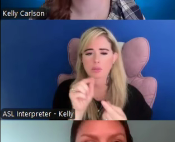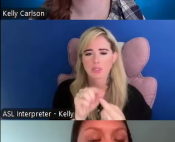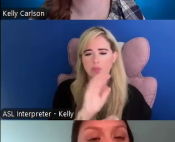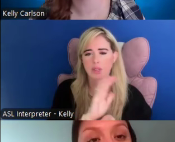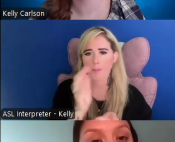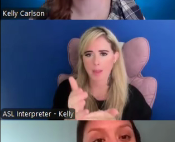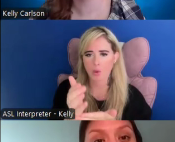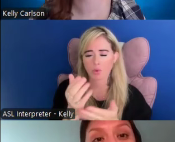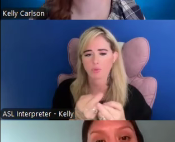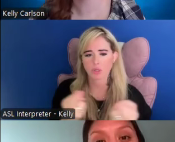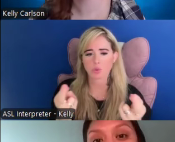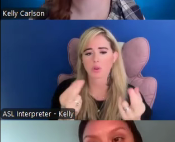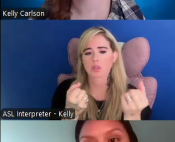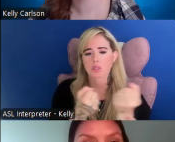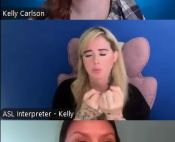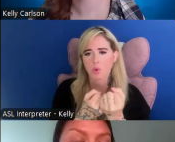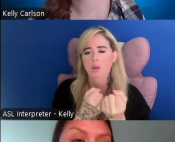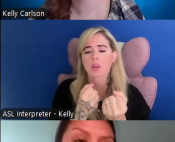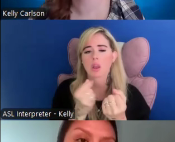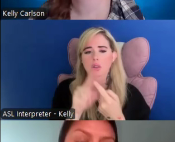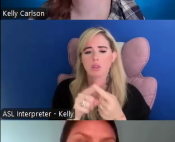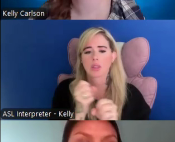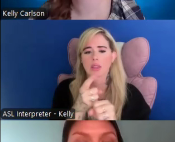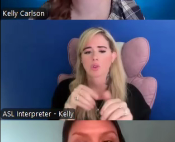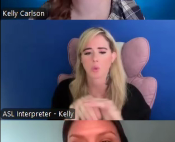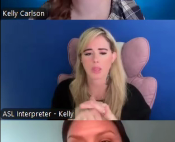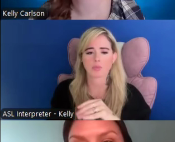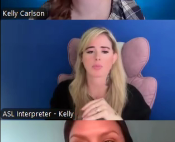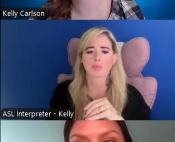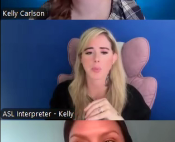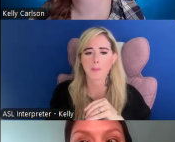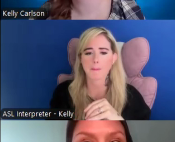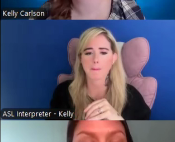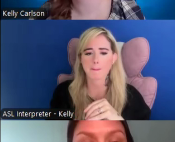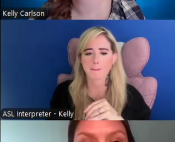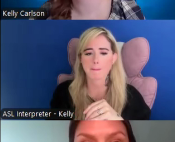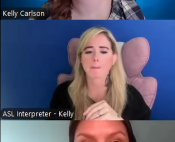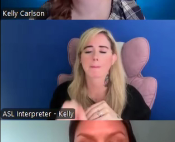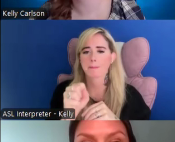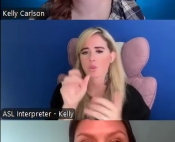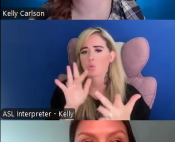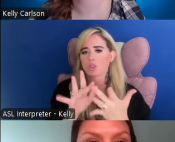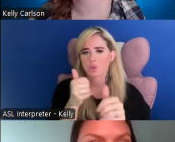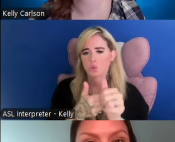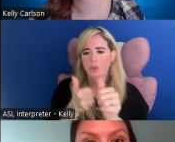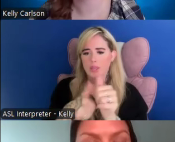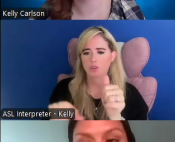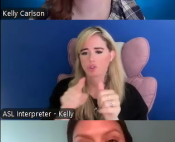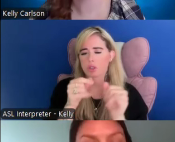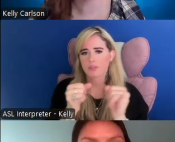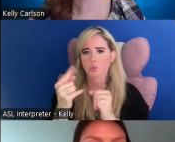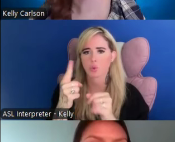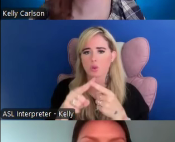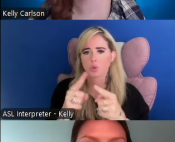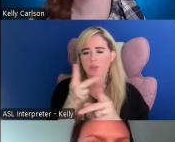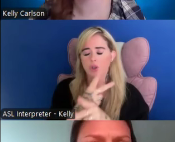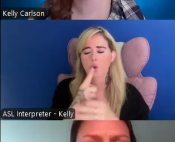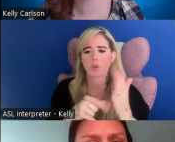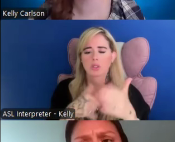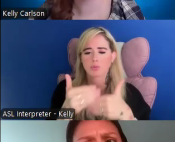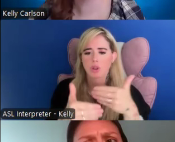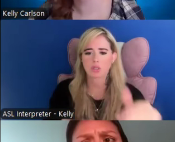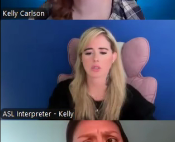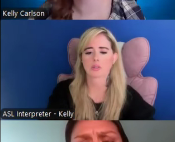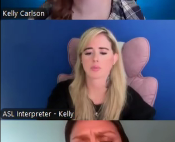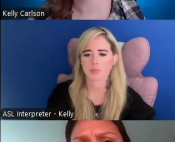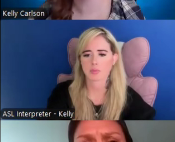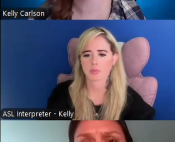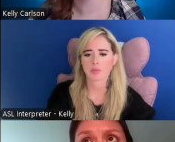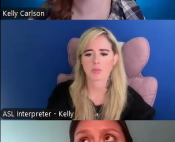housed, they're still able to provide a certain amount of resources and support to you until they can get you in. And so yes, reaching out to each individual one to figure out what that process is.